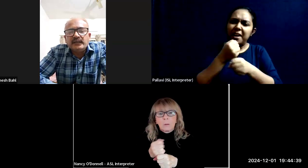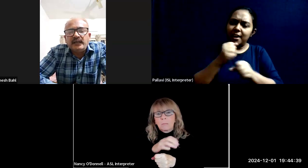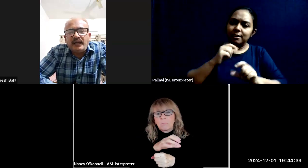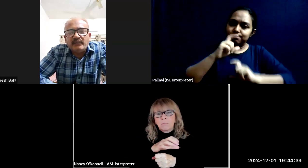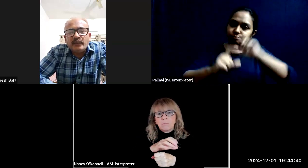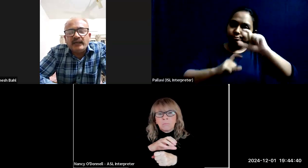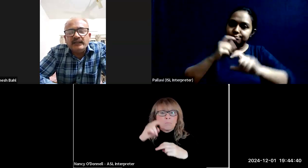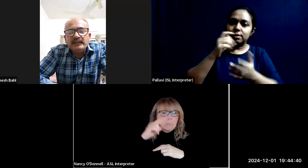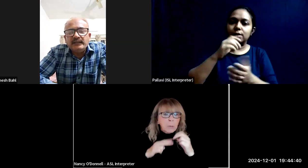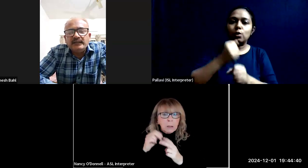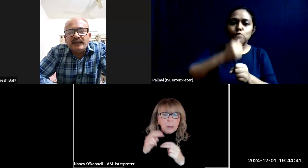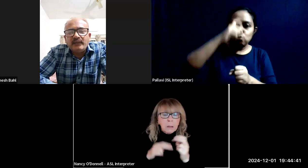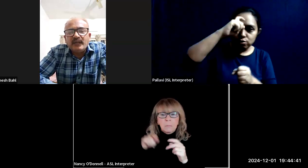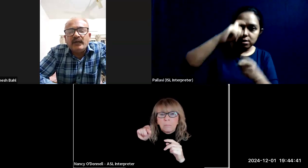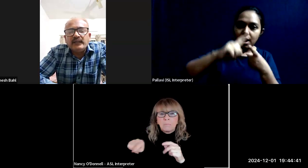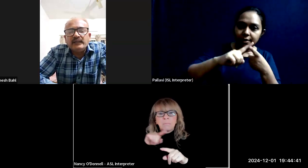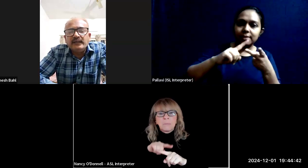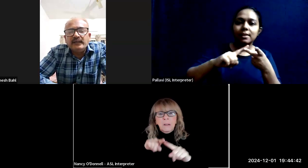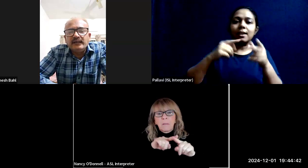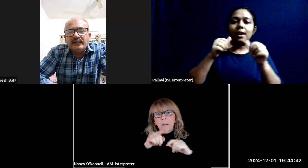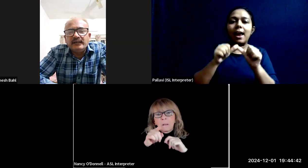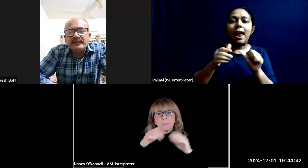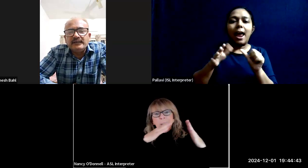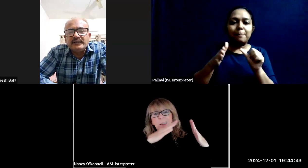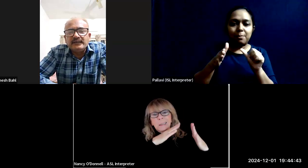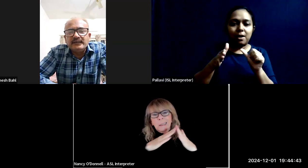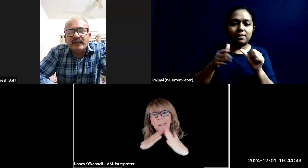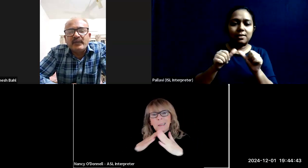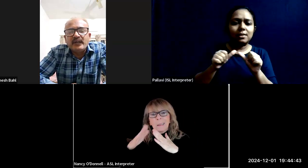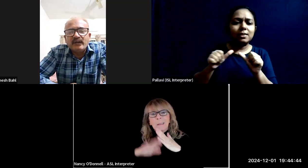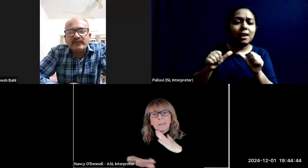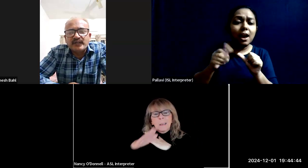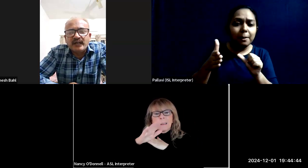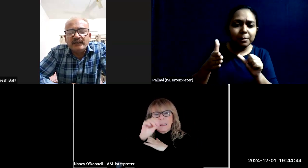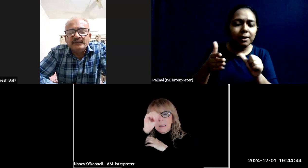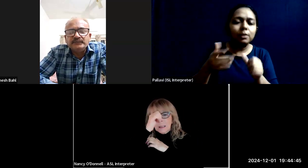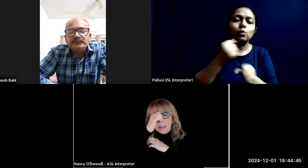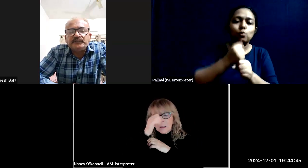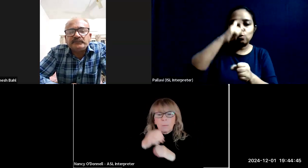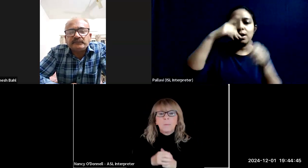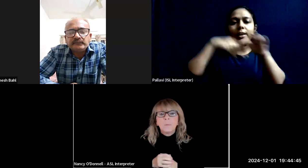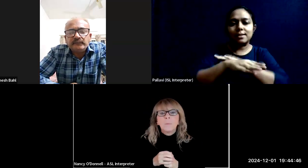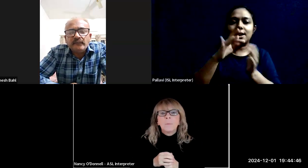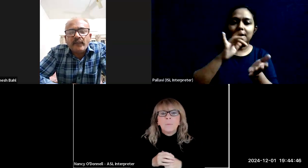Ahmedabad is the capital of Gujarat.